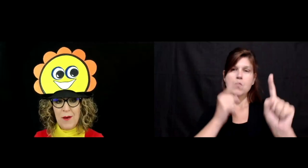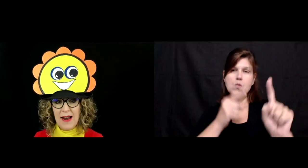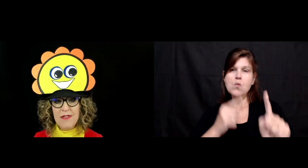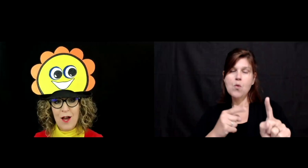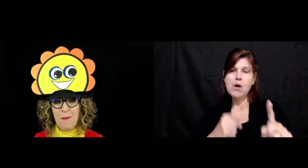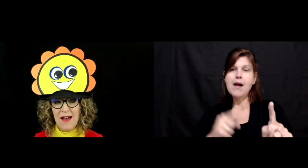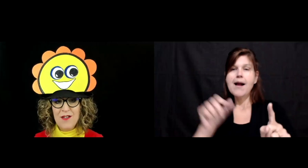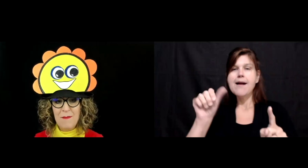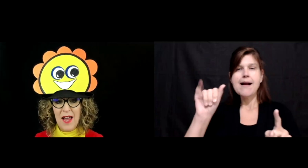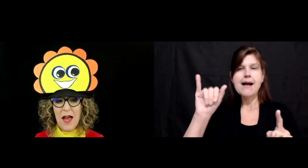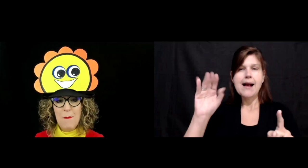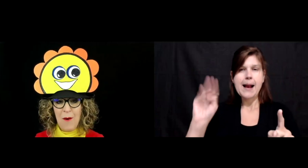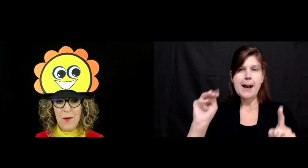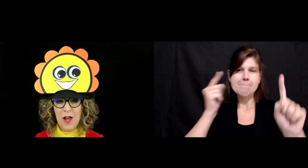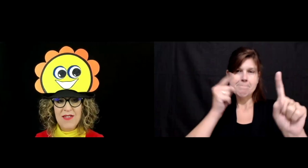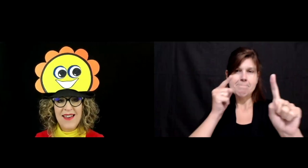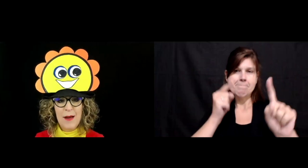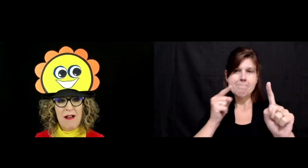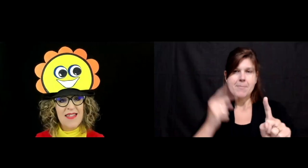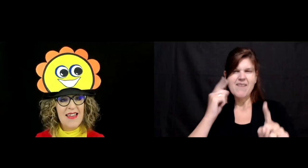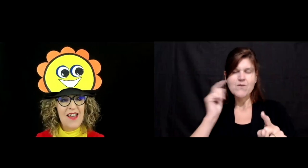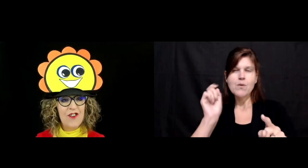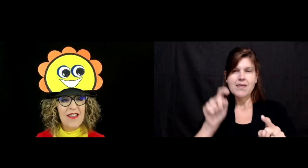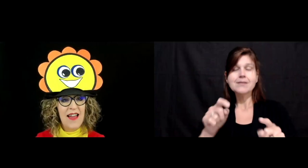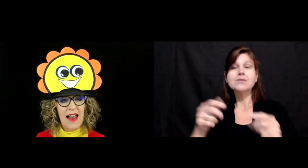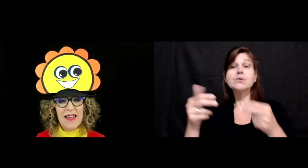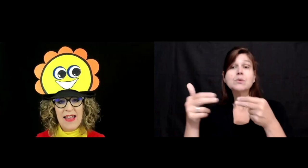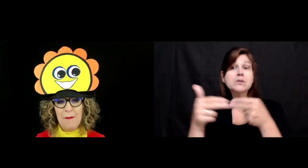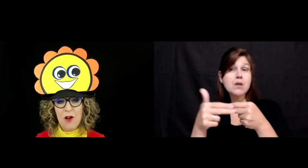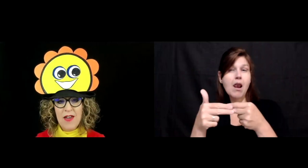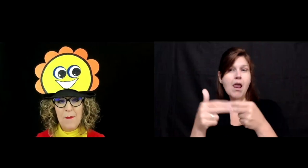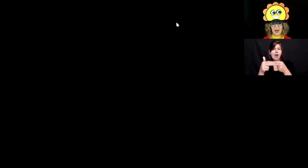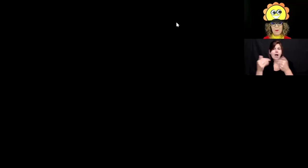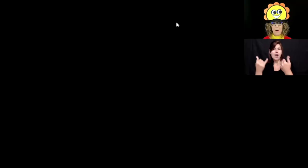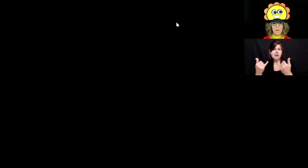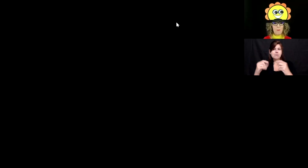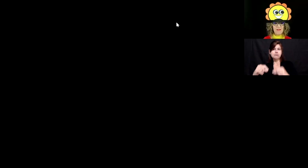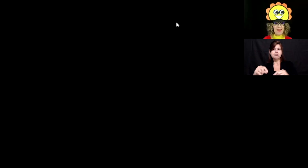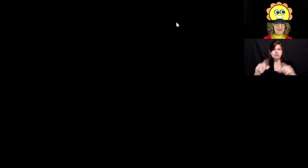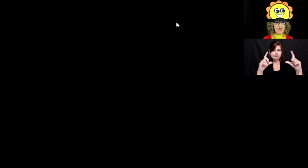So I'd like to go back to my PowerPoint presentation. Like I say, I'm not a big PowerPoint presenter,